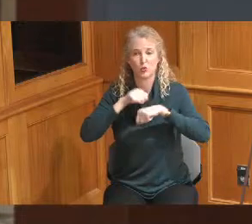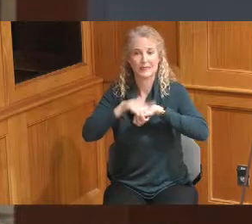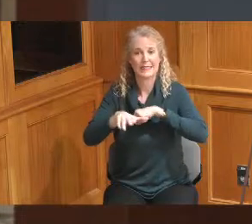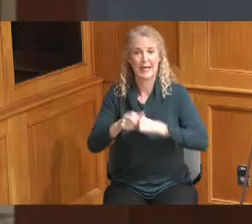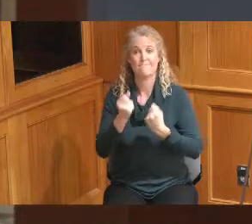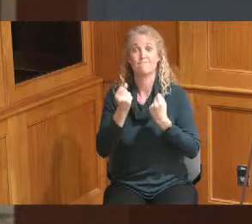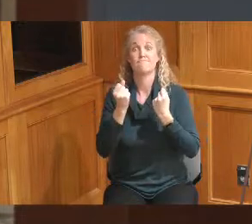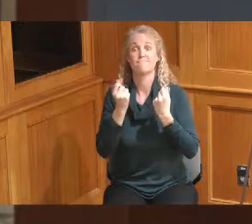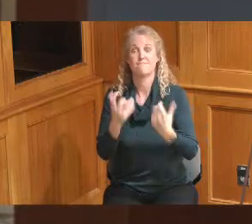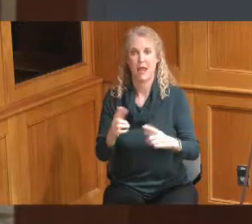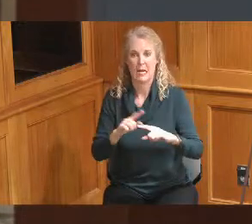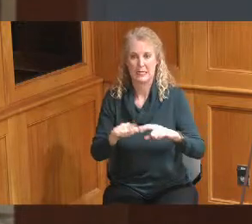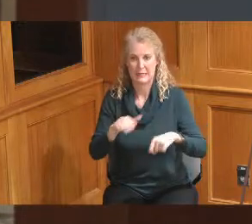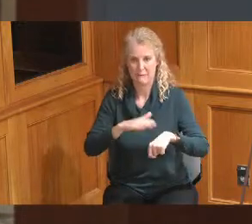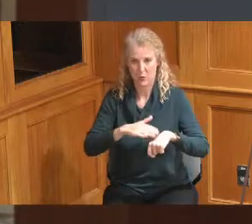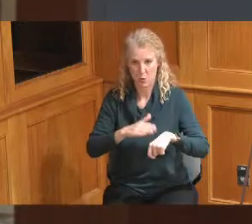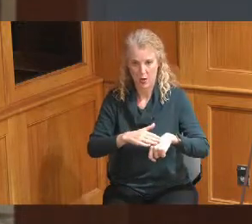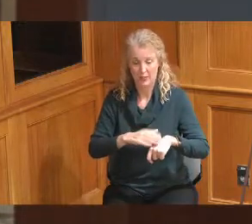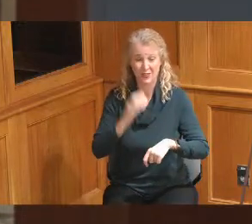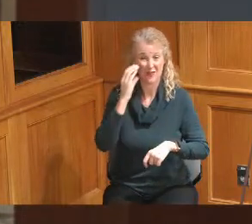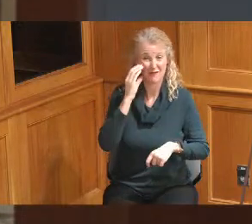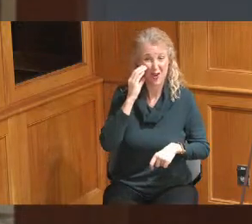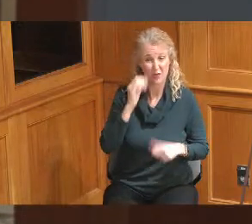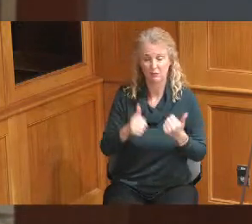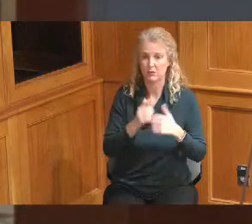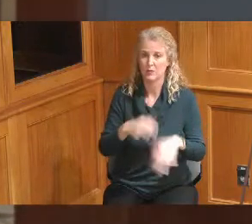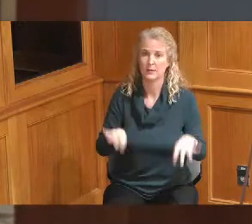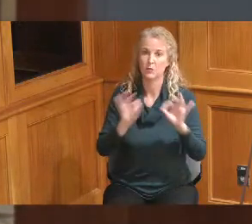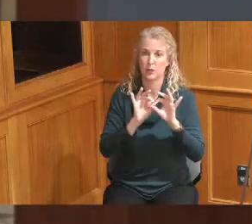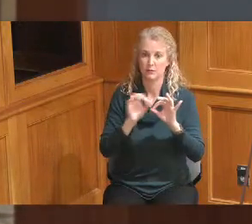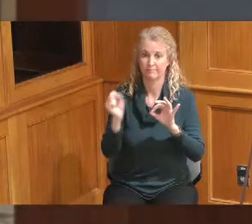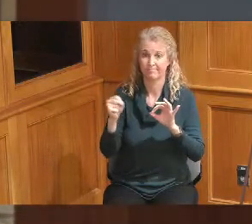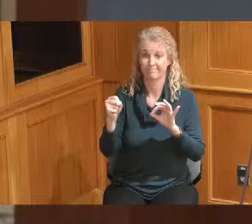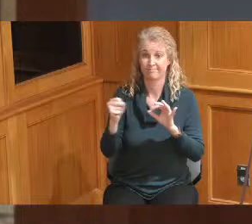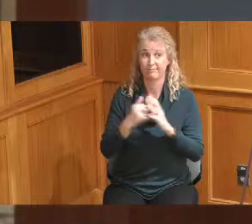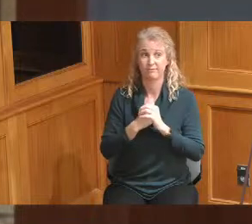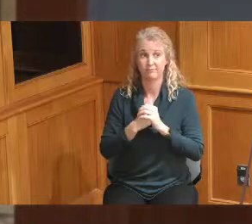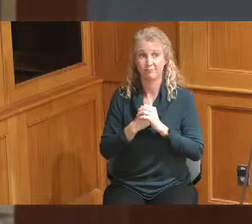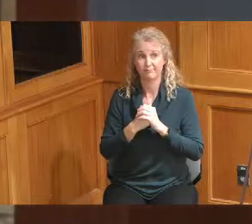that you can receive that Alert on your phone is critical especially we could we generally